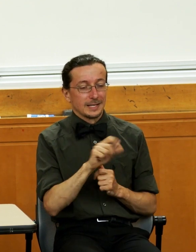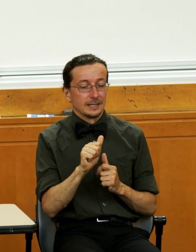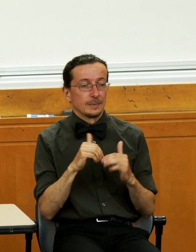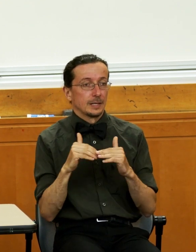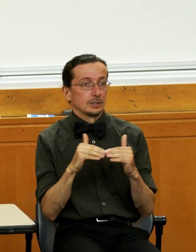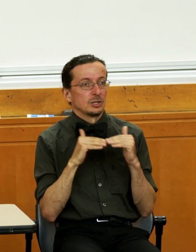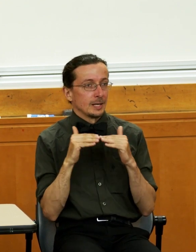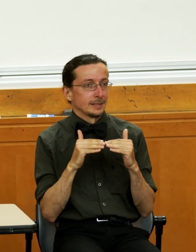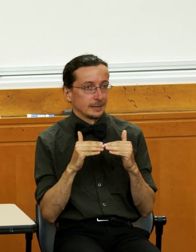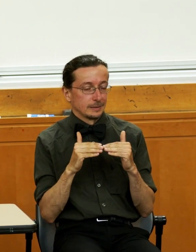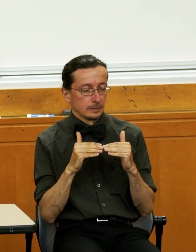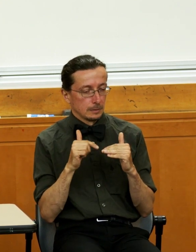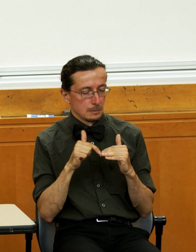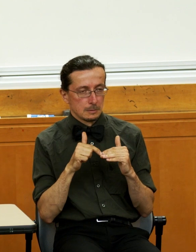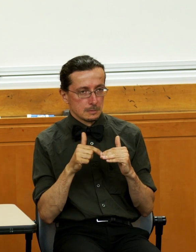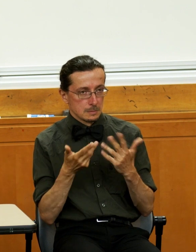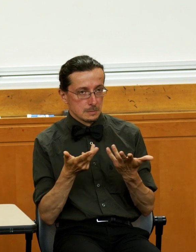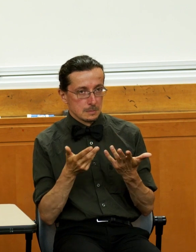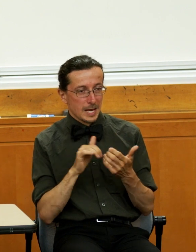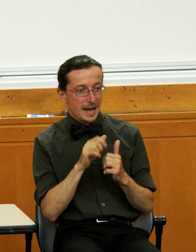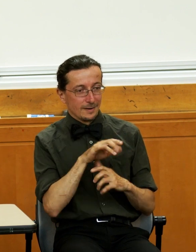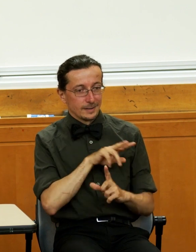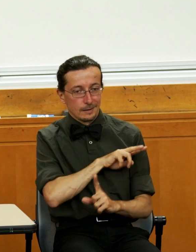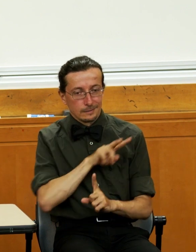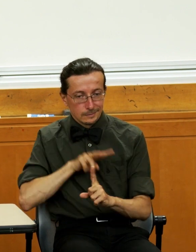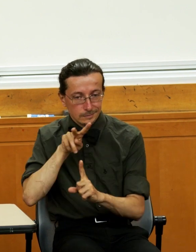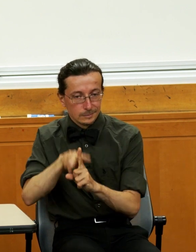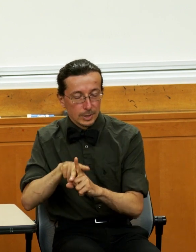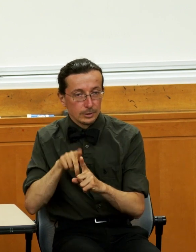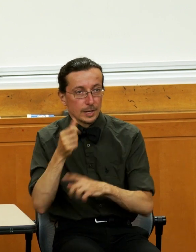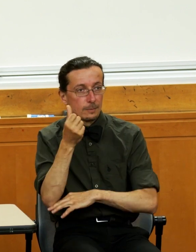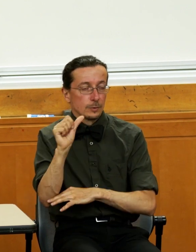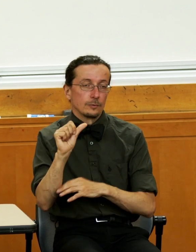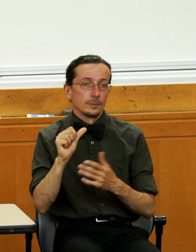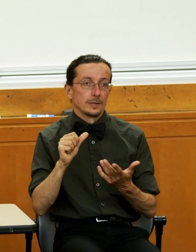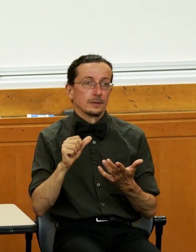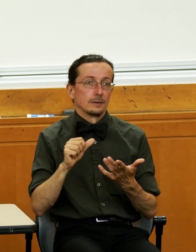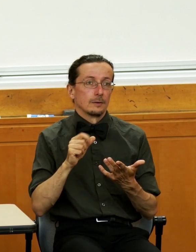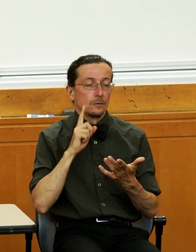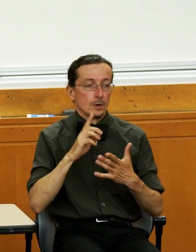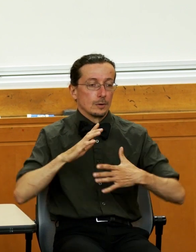how does it work within that movement in terms of cross-disability alliance? Is there a sense